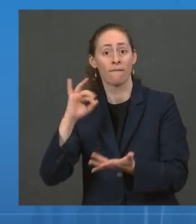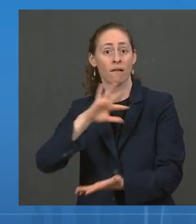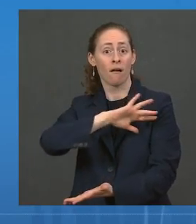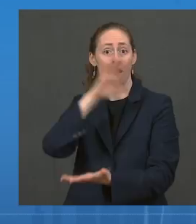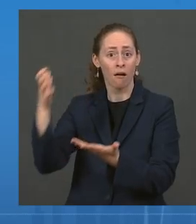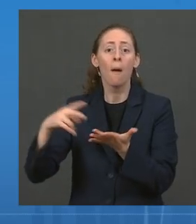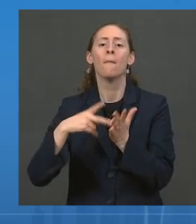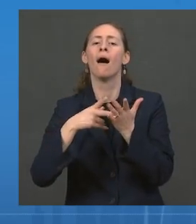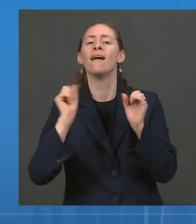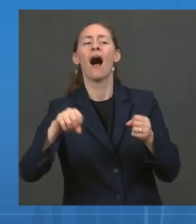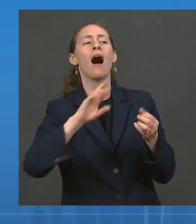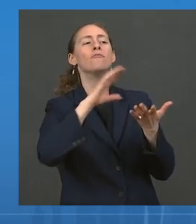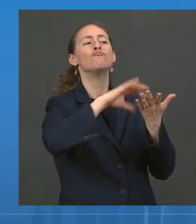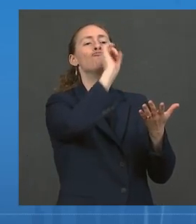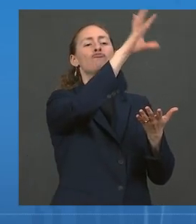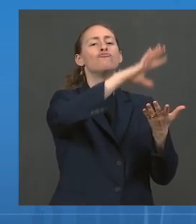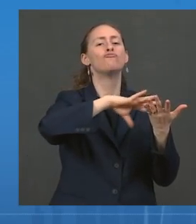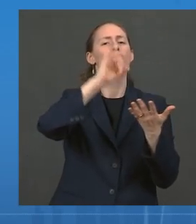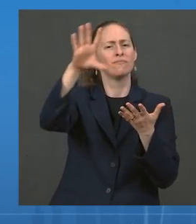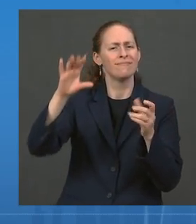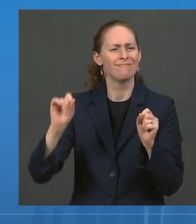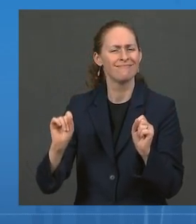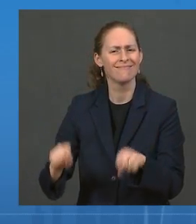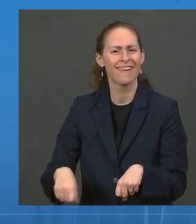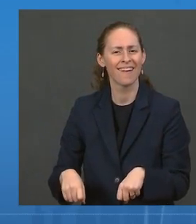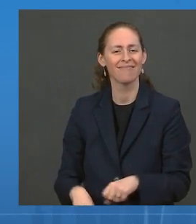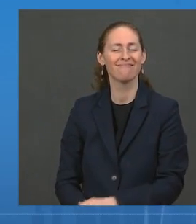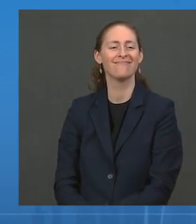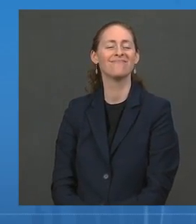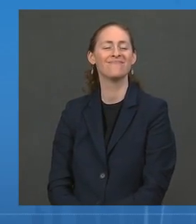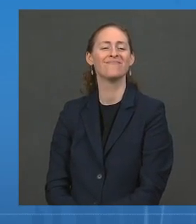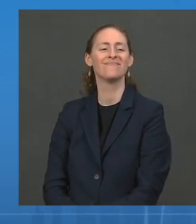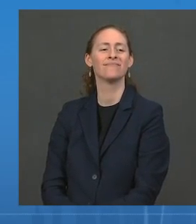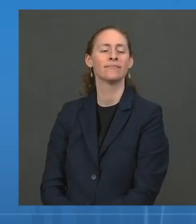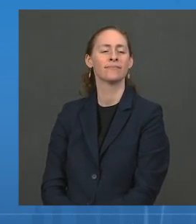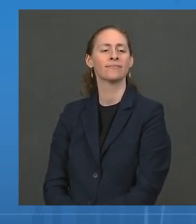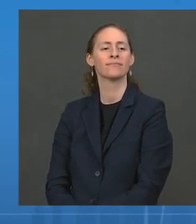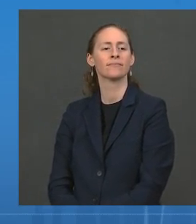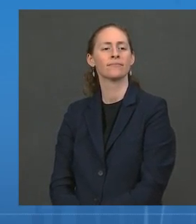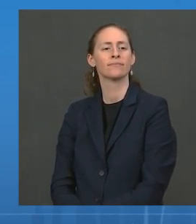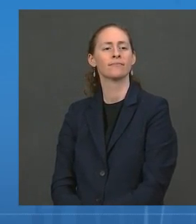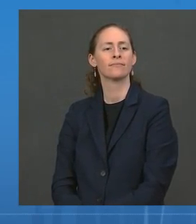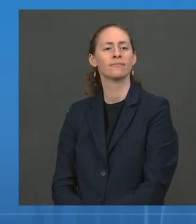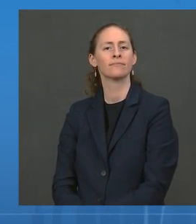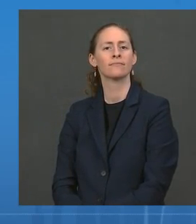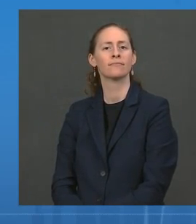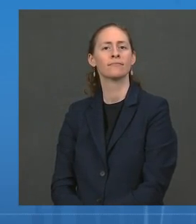The goal of this program is to expand existing capacity by an additional billion doses per year,